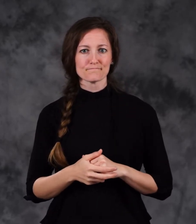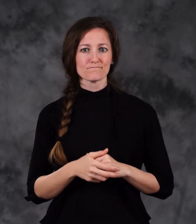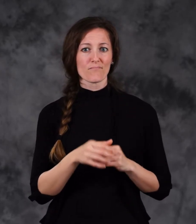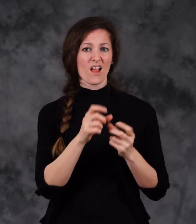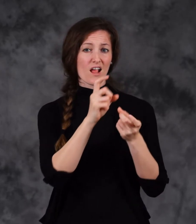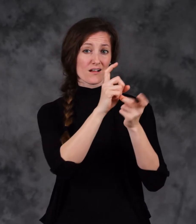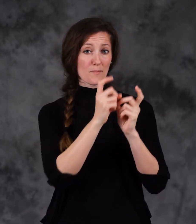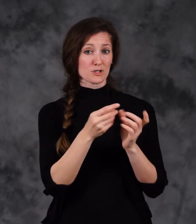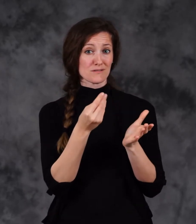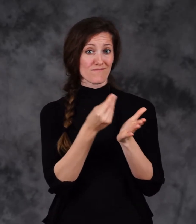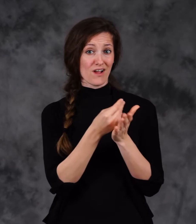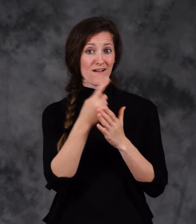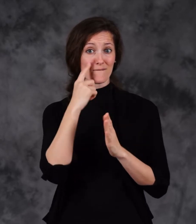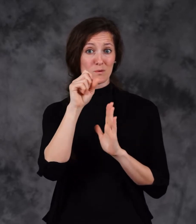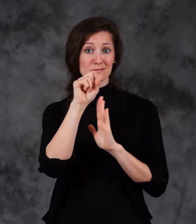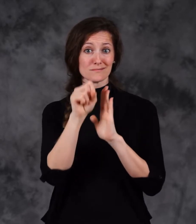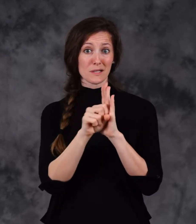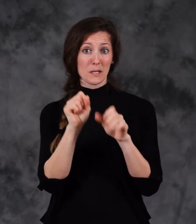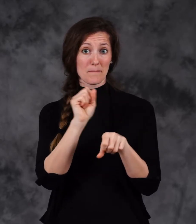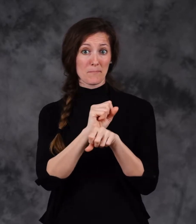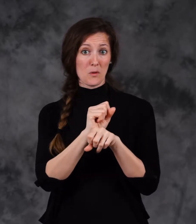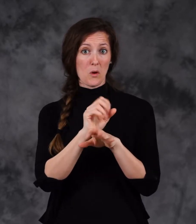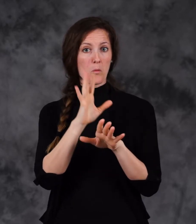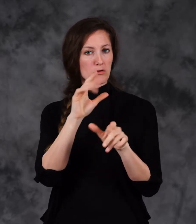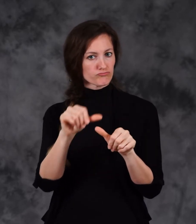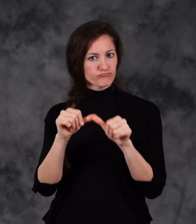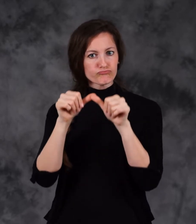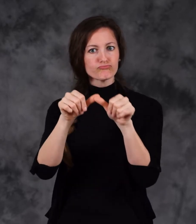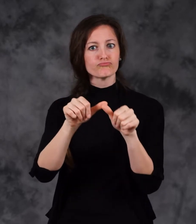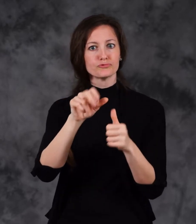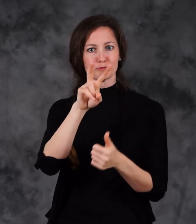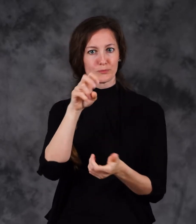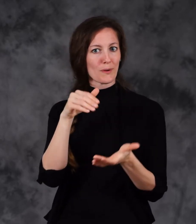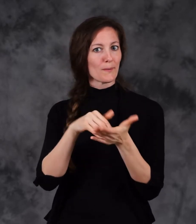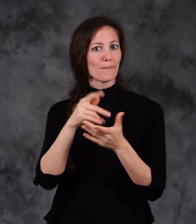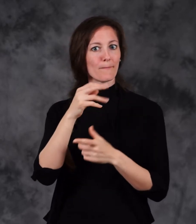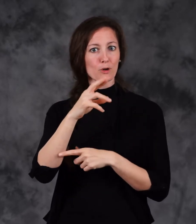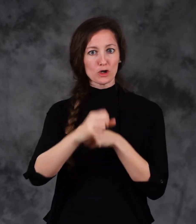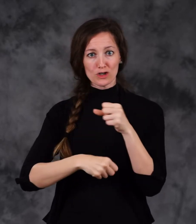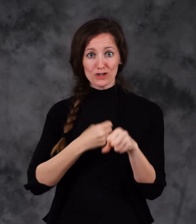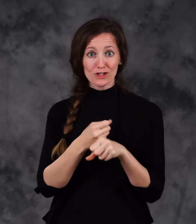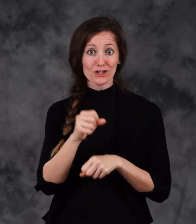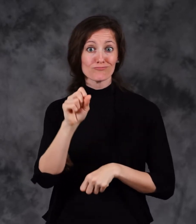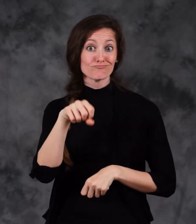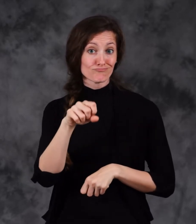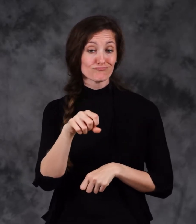The Accommodation Fund for state employees will continue to receive $200,000 per year.